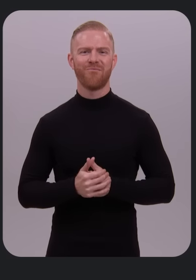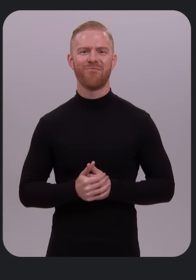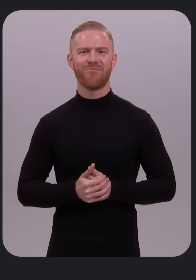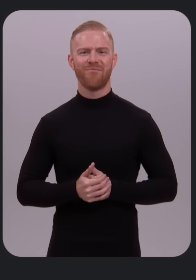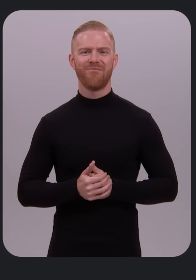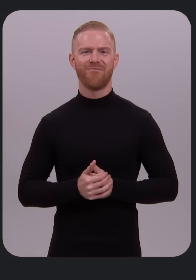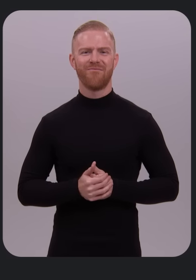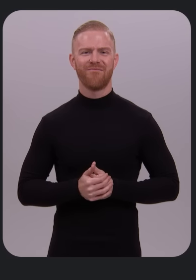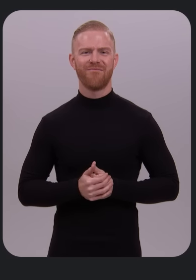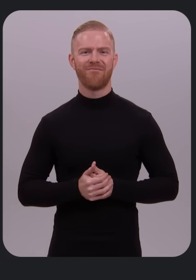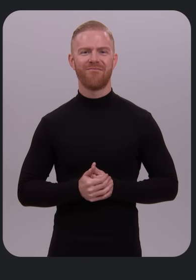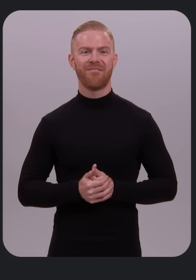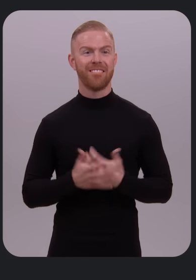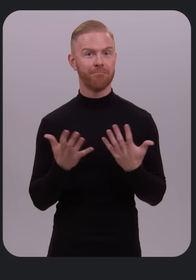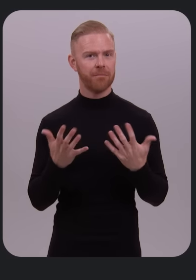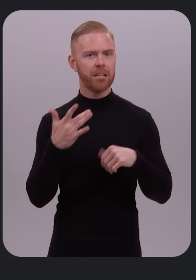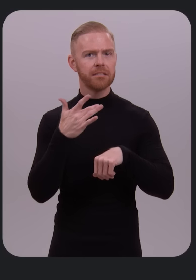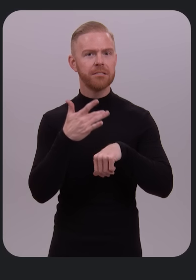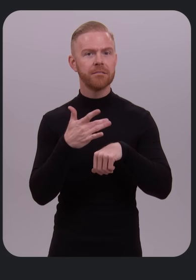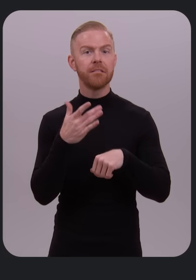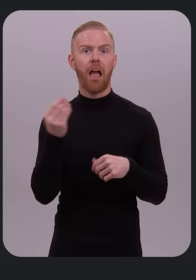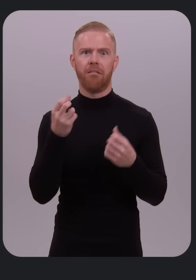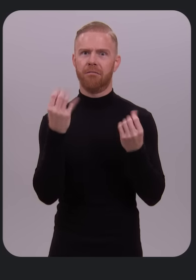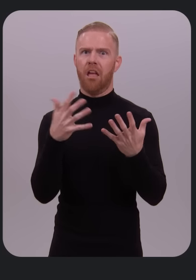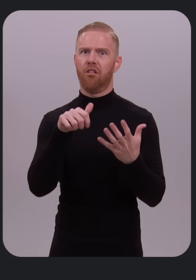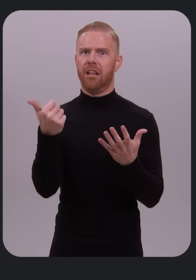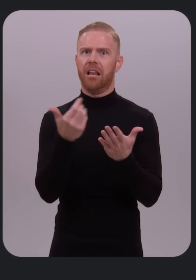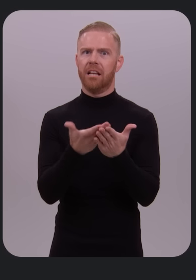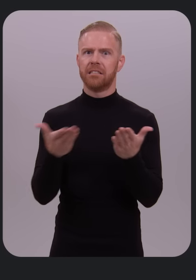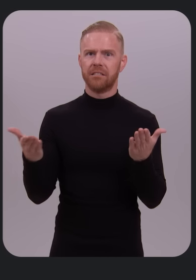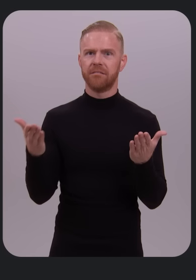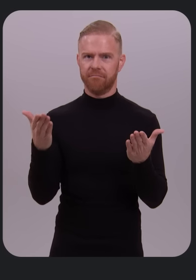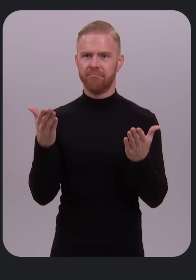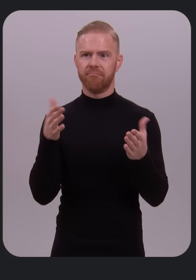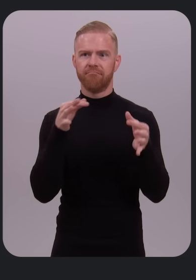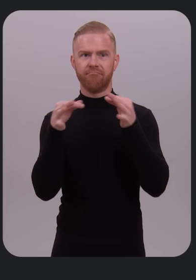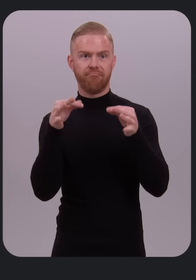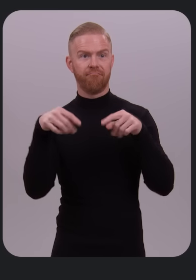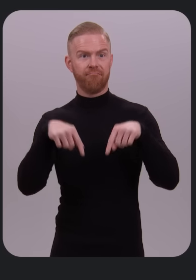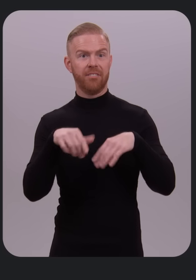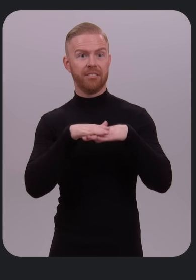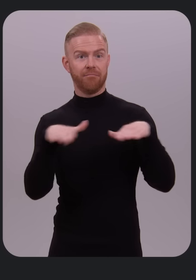And like a lot of other things you've heard about from stage today, it's available today.